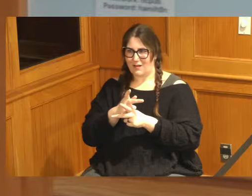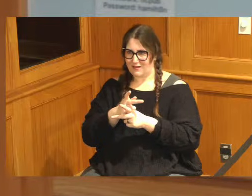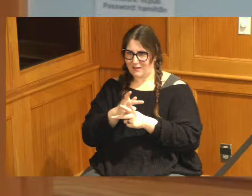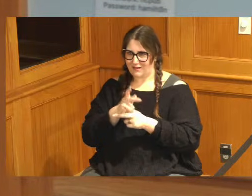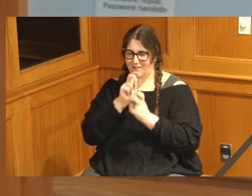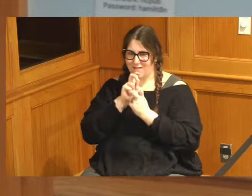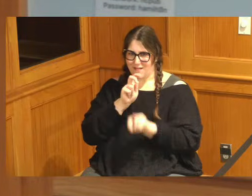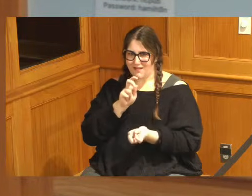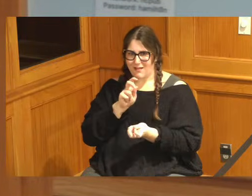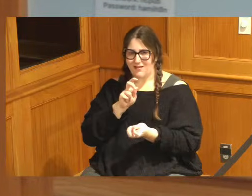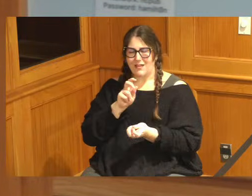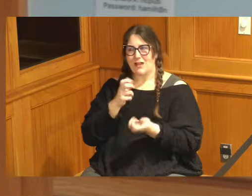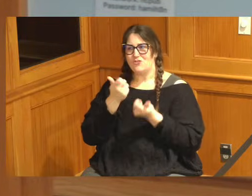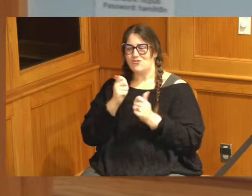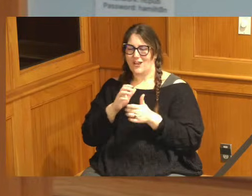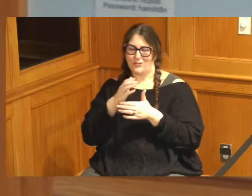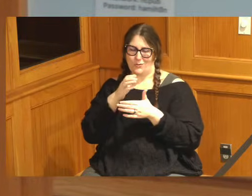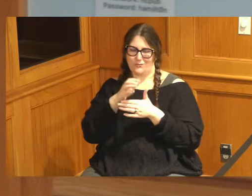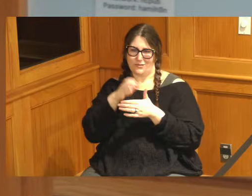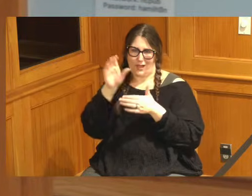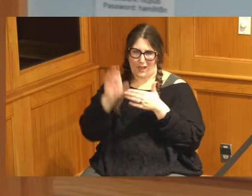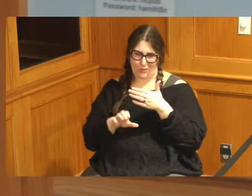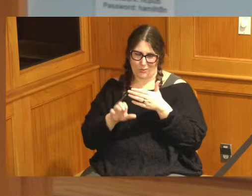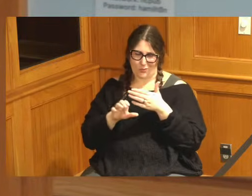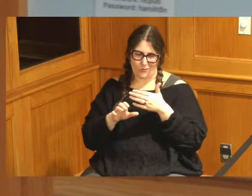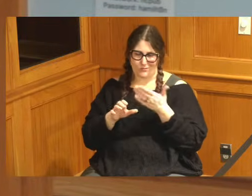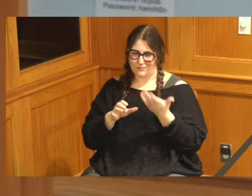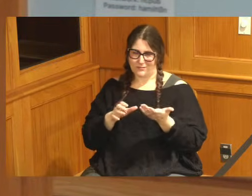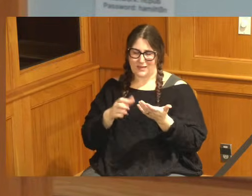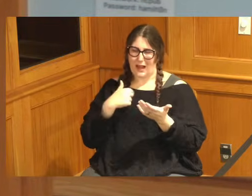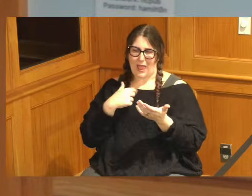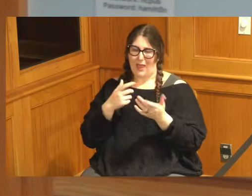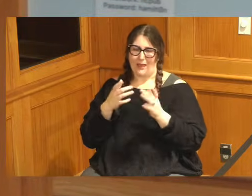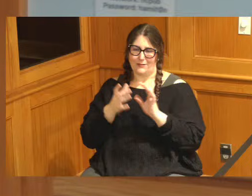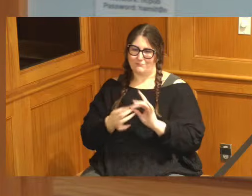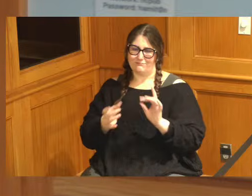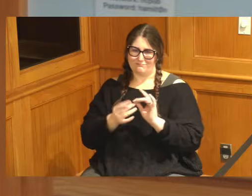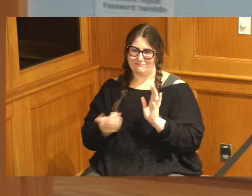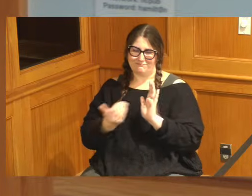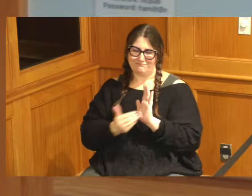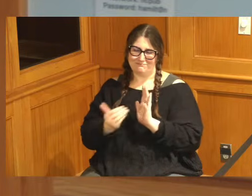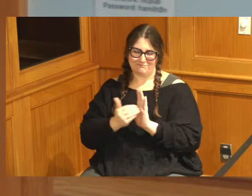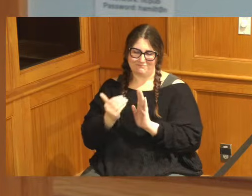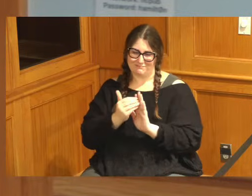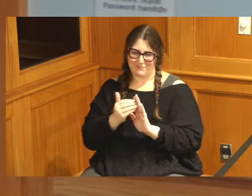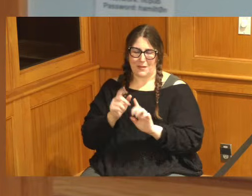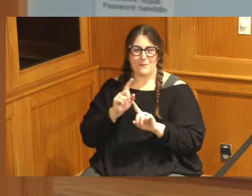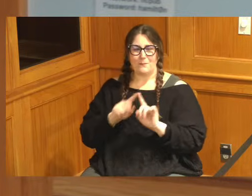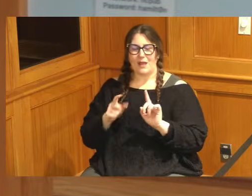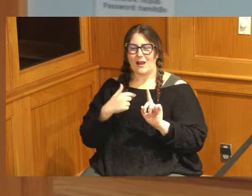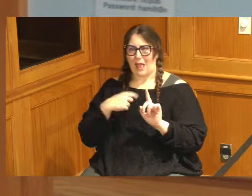conclude and maybe I this is something that I've said too many times, but I think this is really